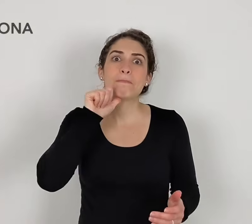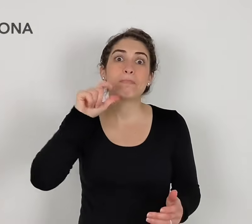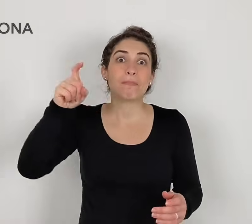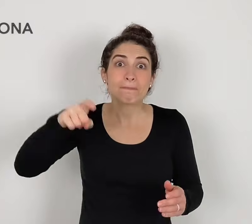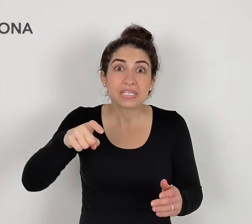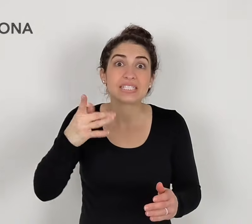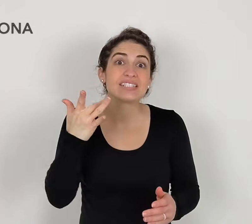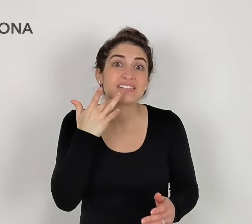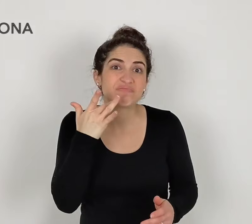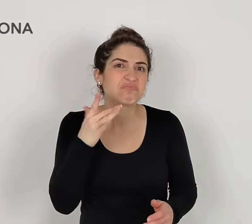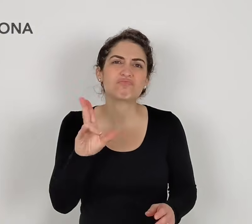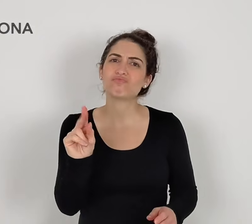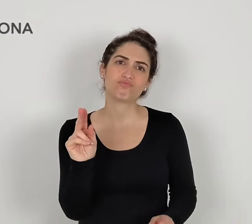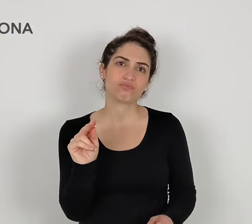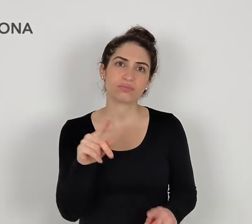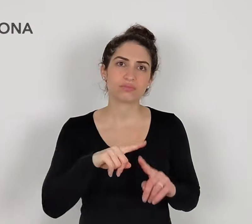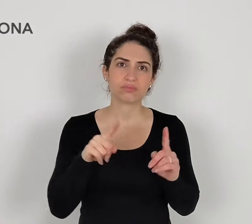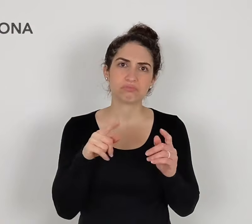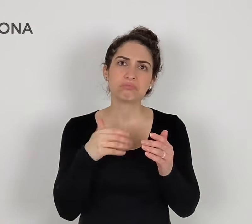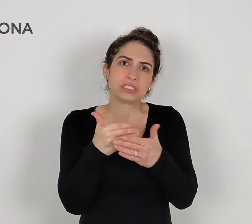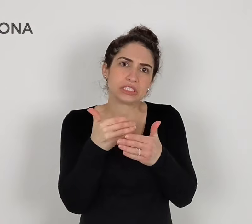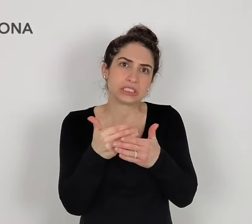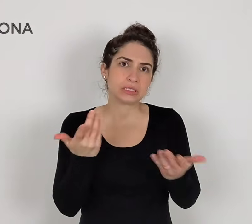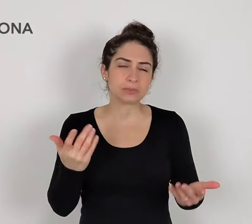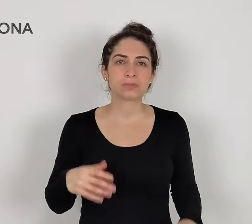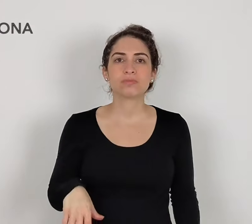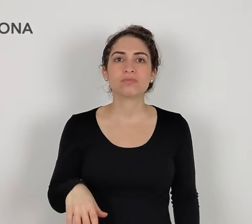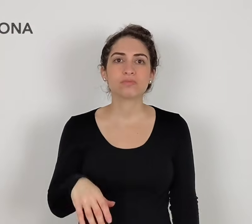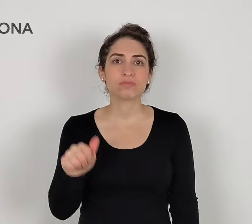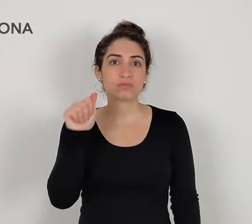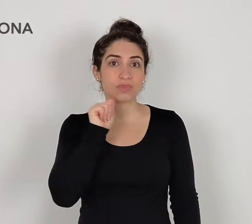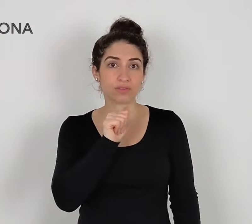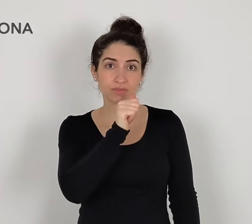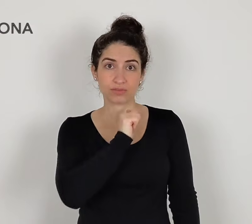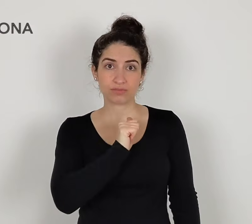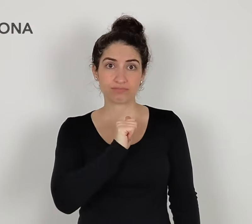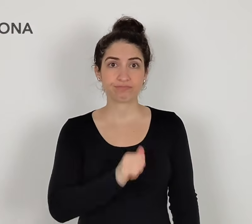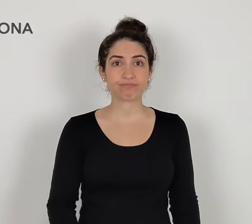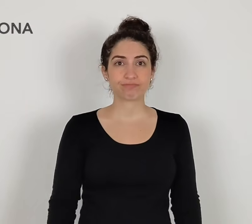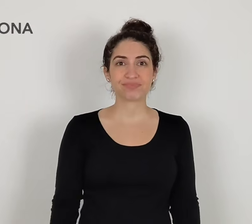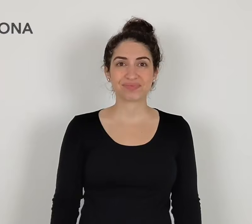It doesn't have to make contact um but should at least be close.